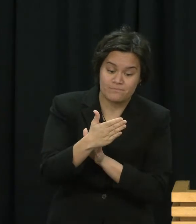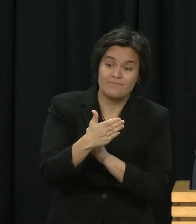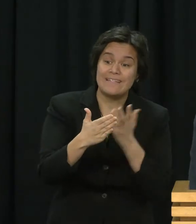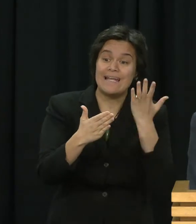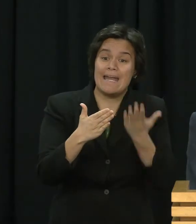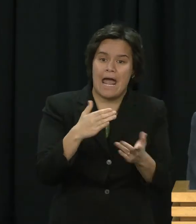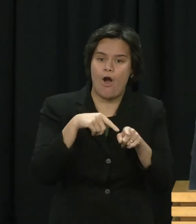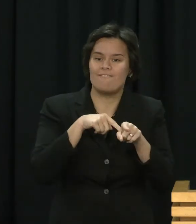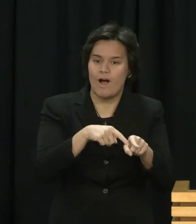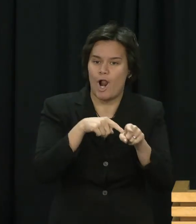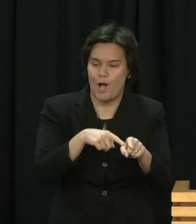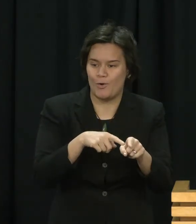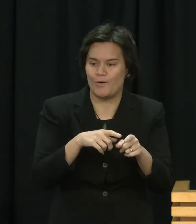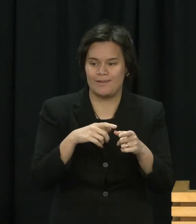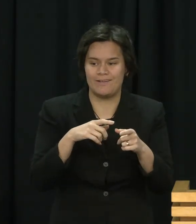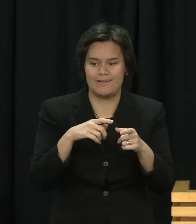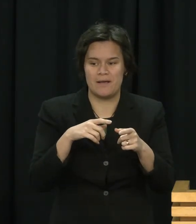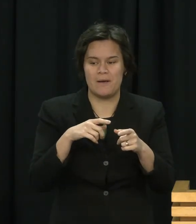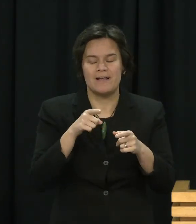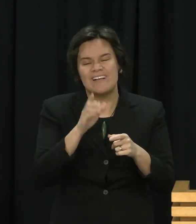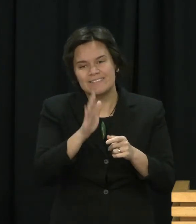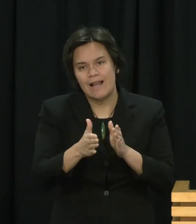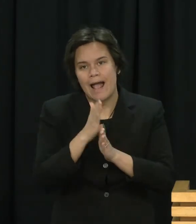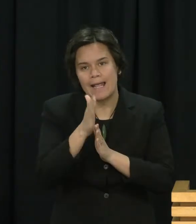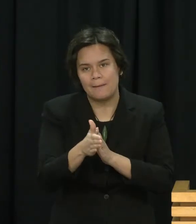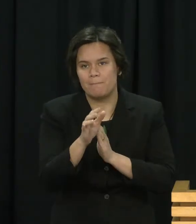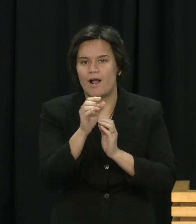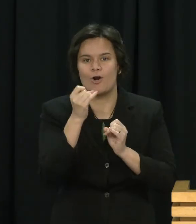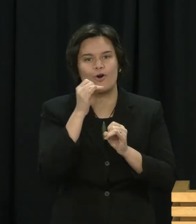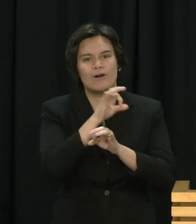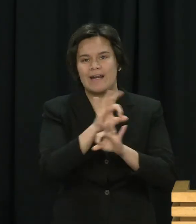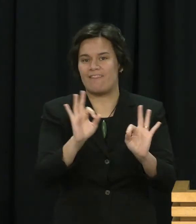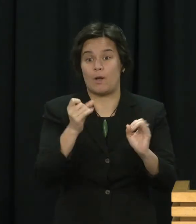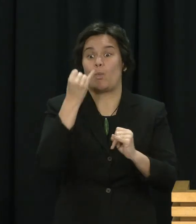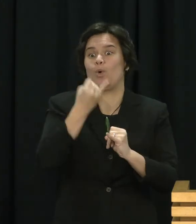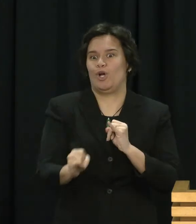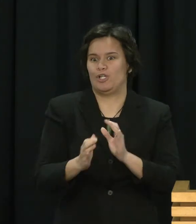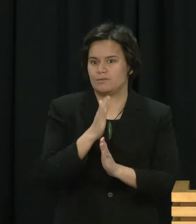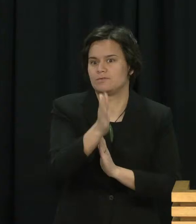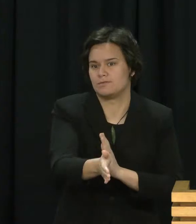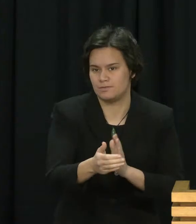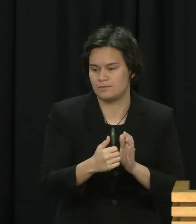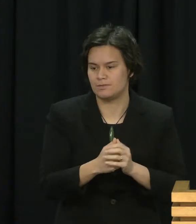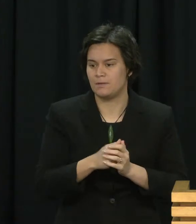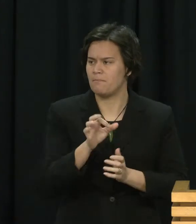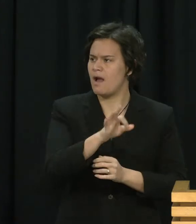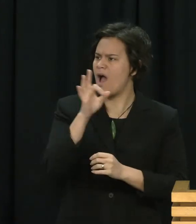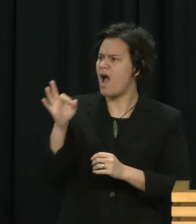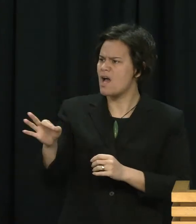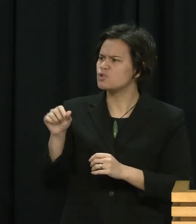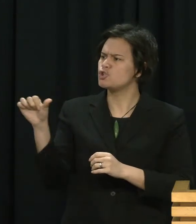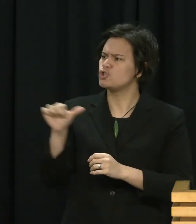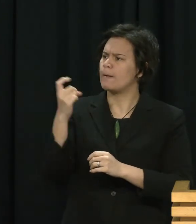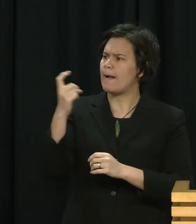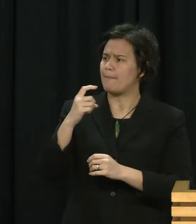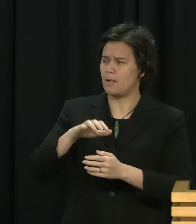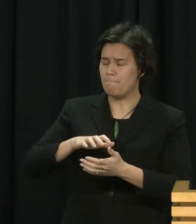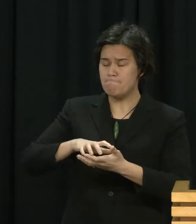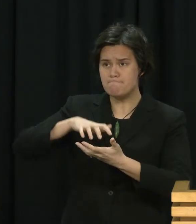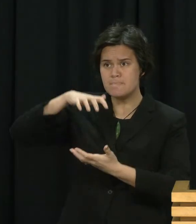They have been delivering too plan. They're not further ahead of plan. They've been broadly sticking to plan in the last